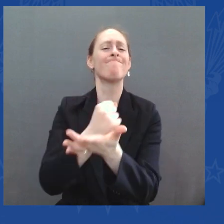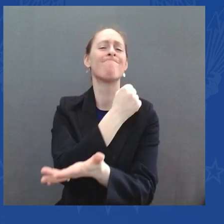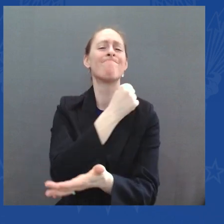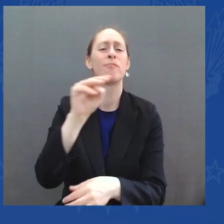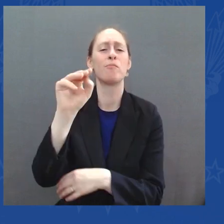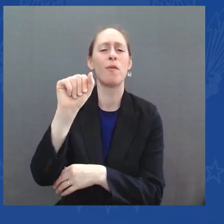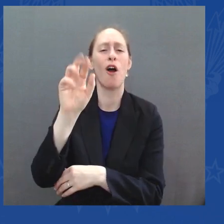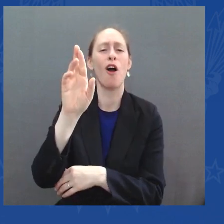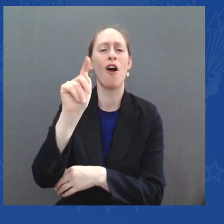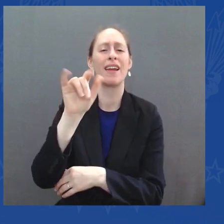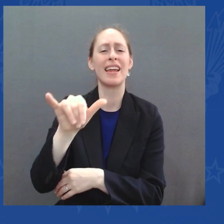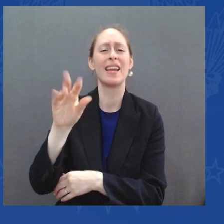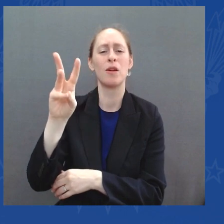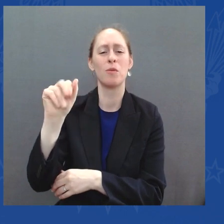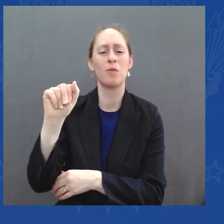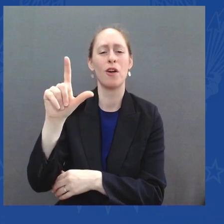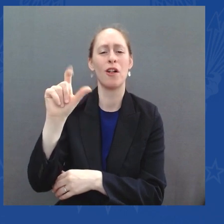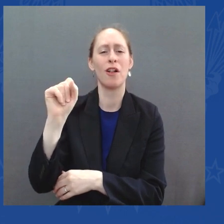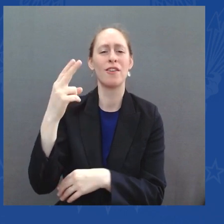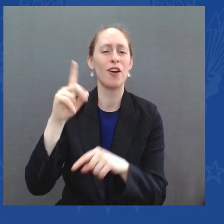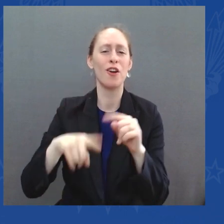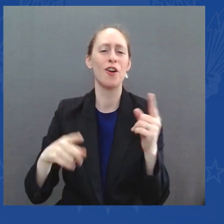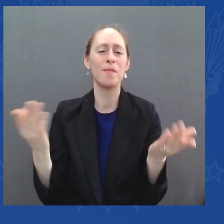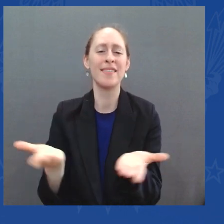helping to lead this effort alongside Pete --